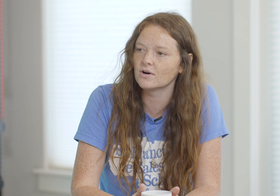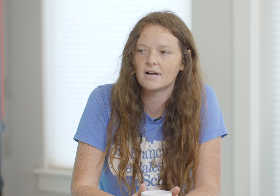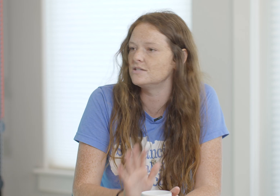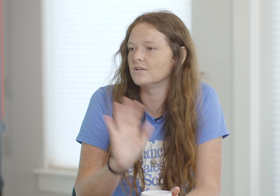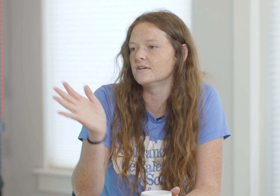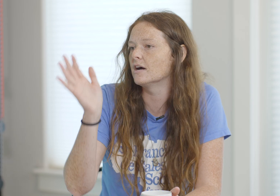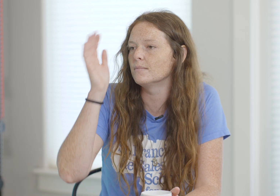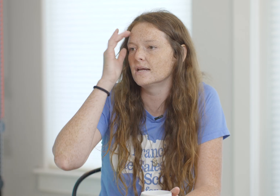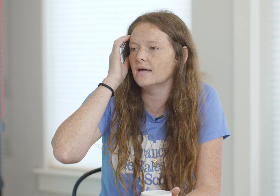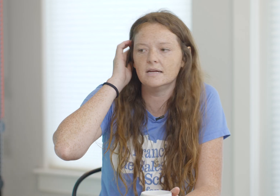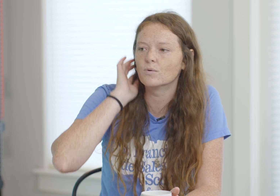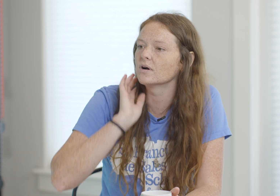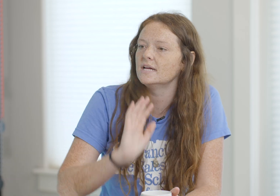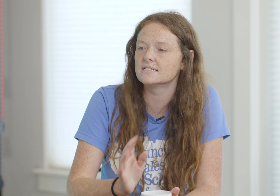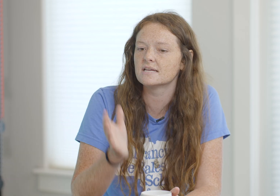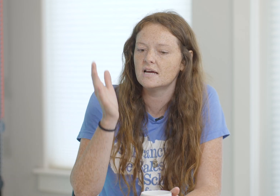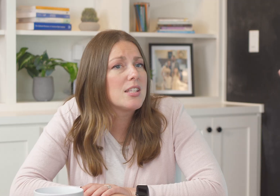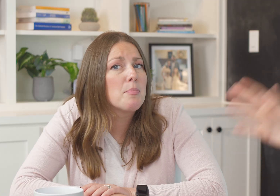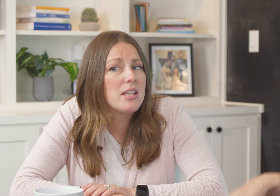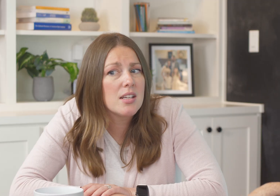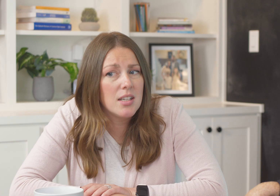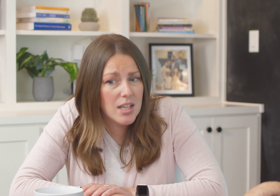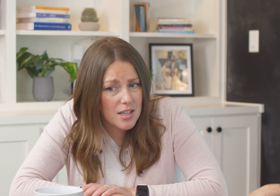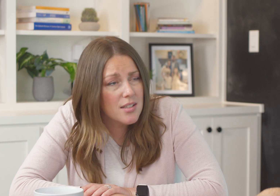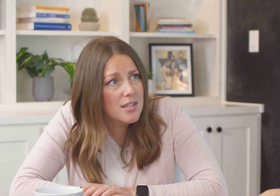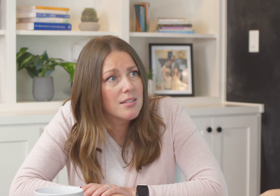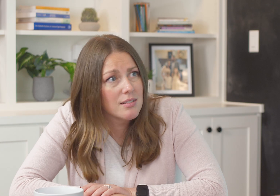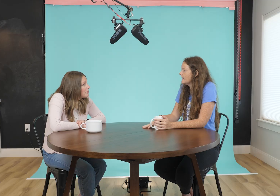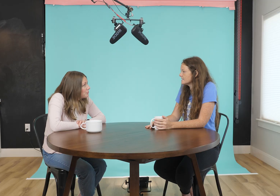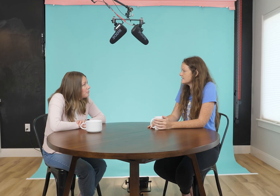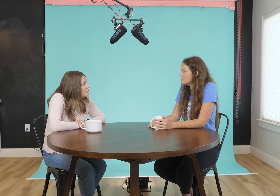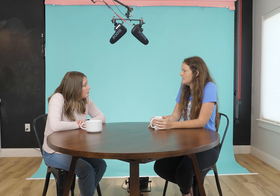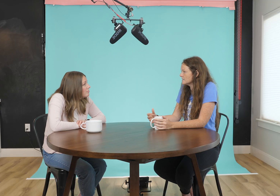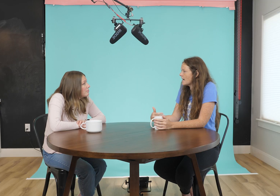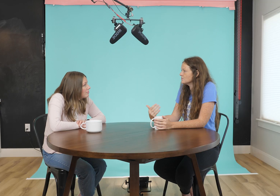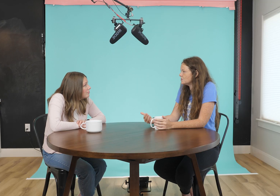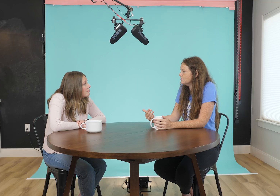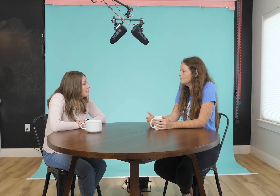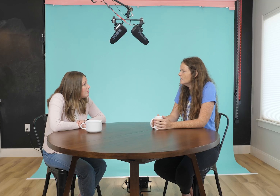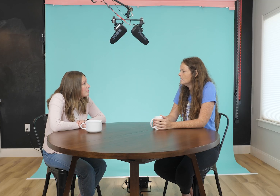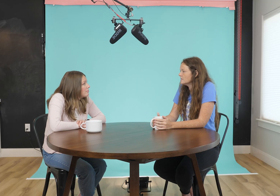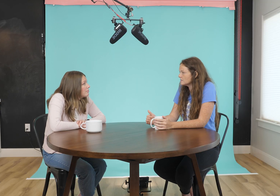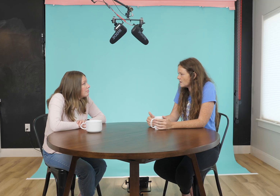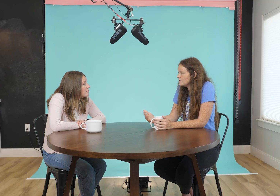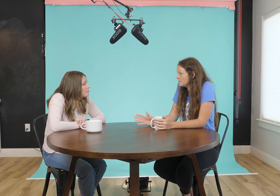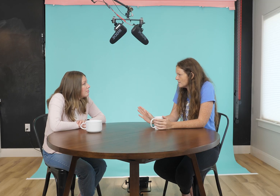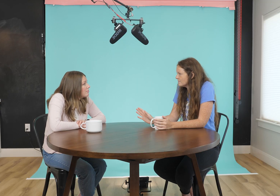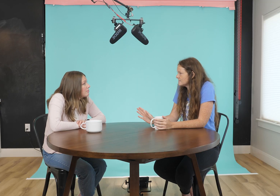I don't even care about it anymore. It's. It's the. You need to be a person. Yes. And be allowed to love and be loved.